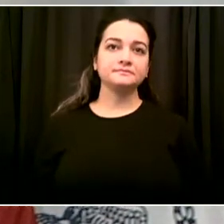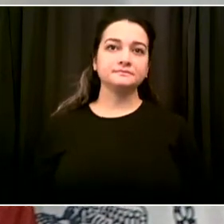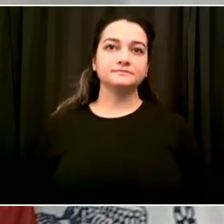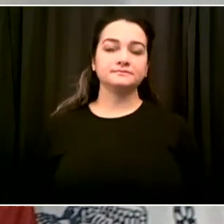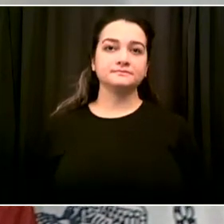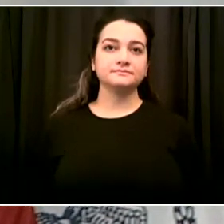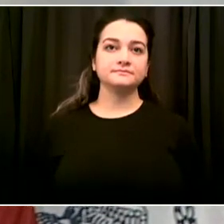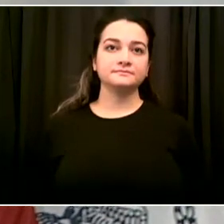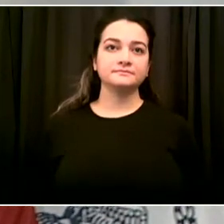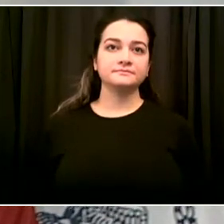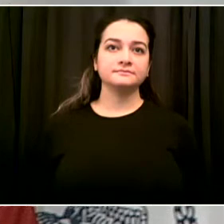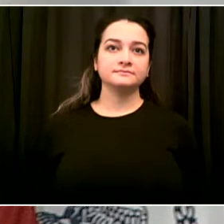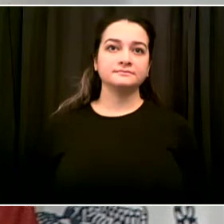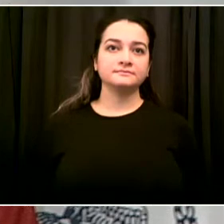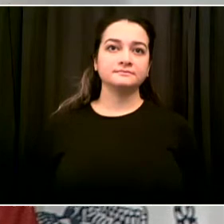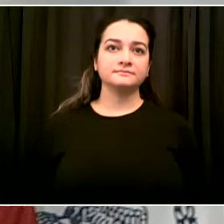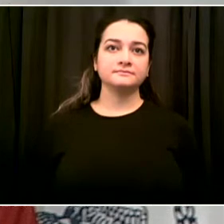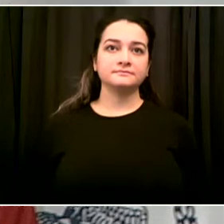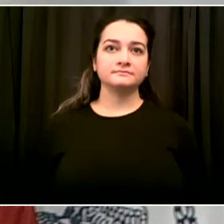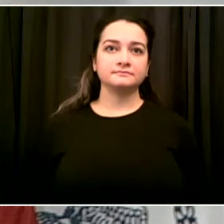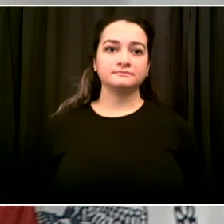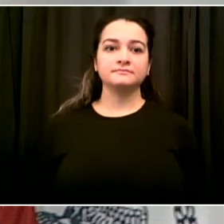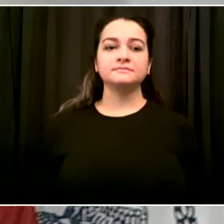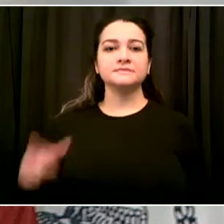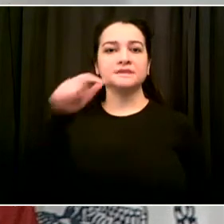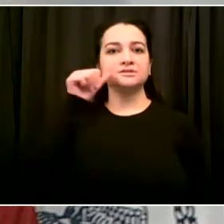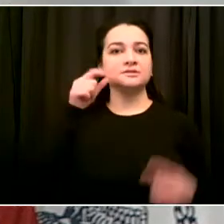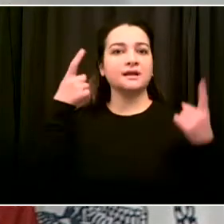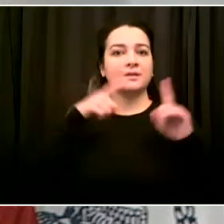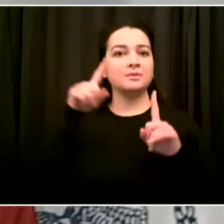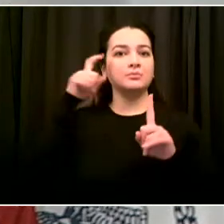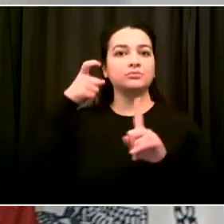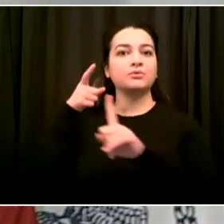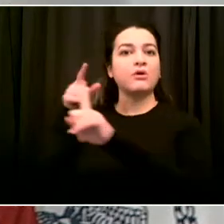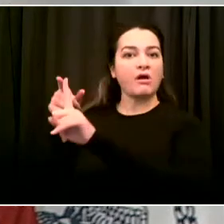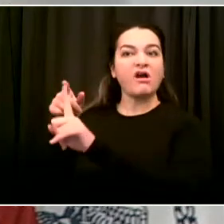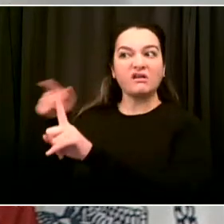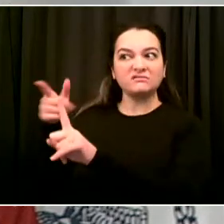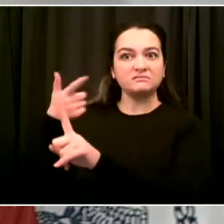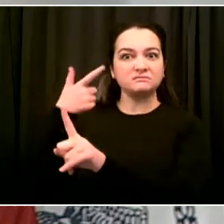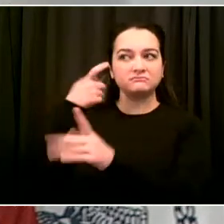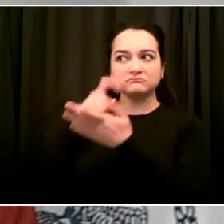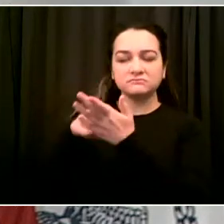OFFICER VARARGAS,GAS, OTPRECECN